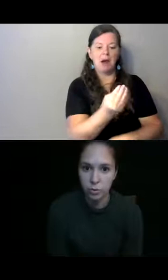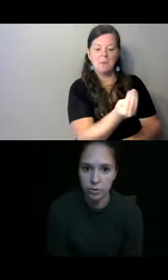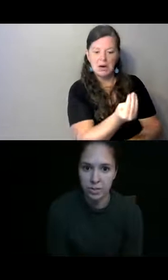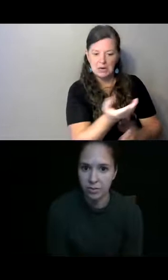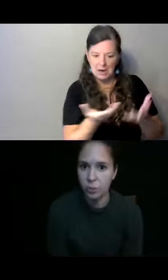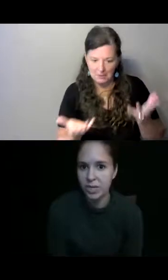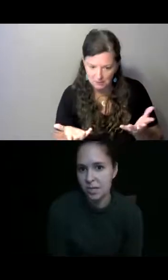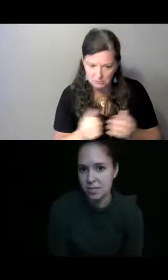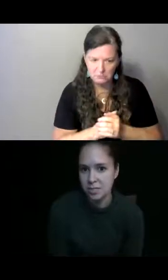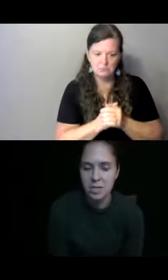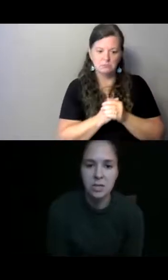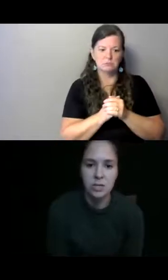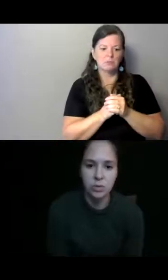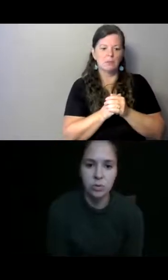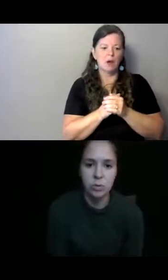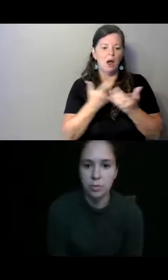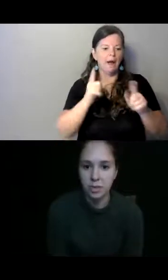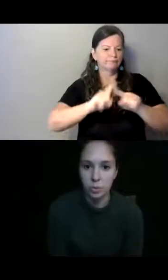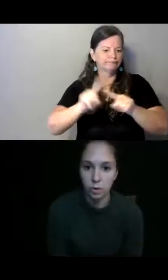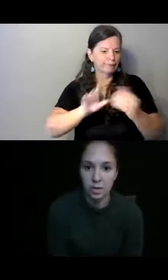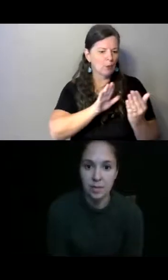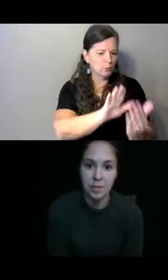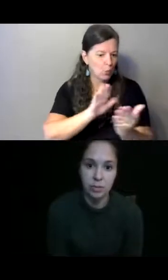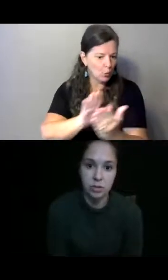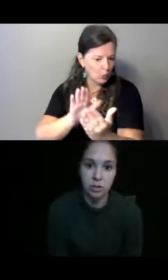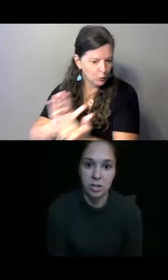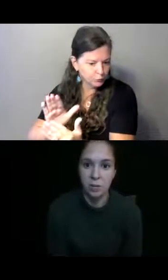or they're given the weekend to complete the work and be able to turn it on